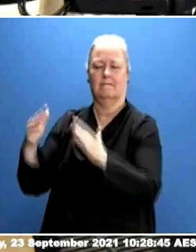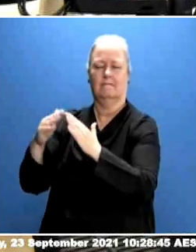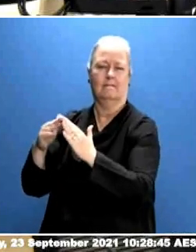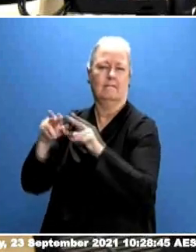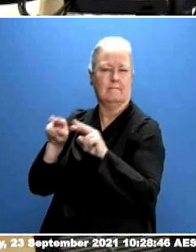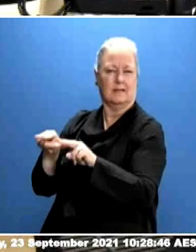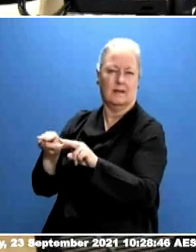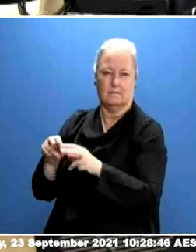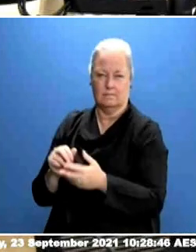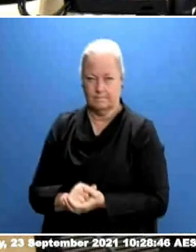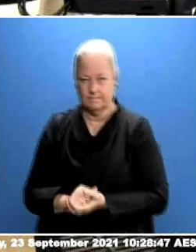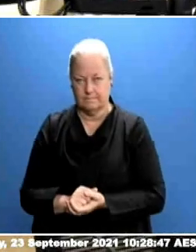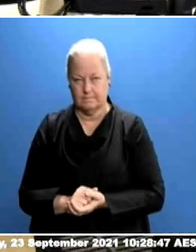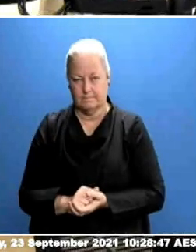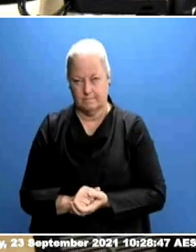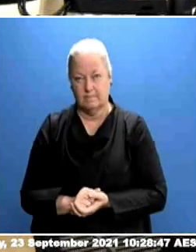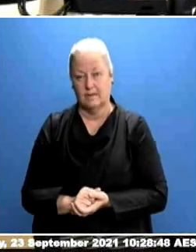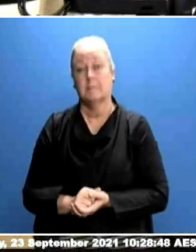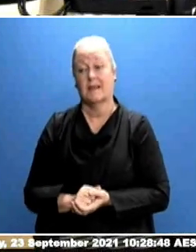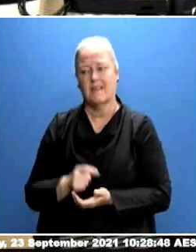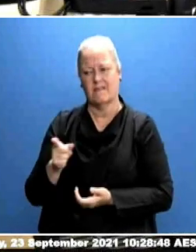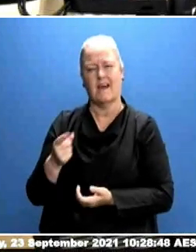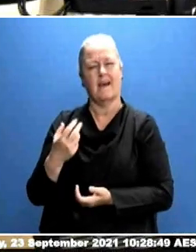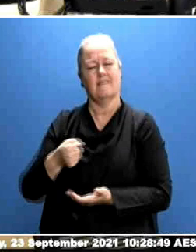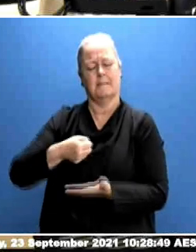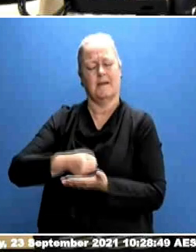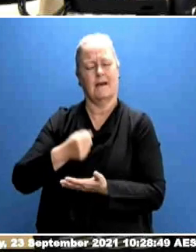So that level of basic understanding and ability,